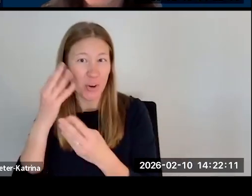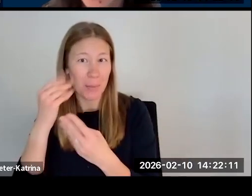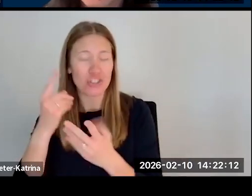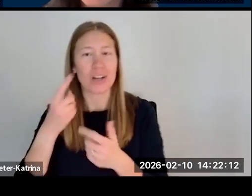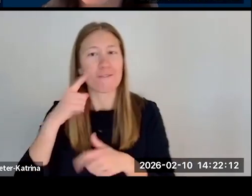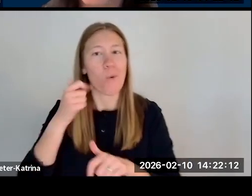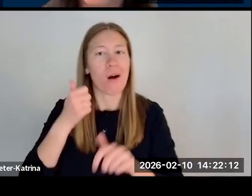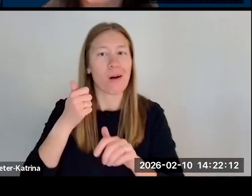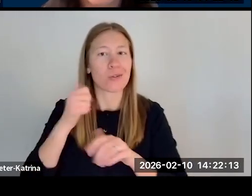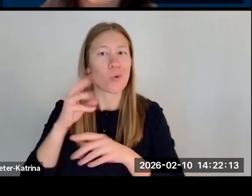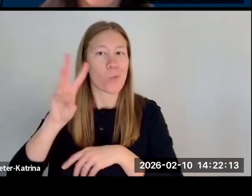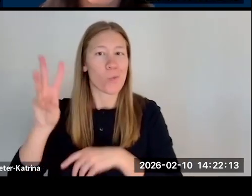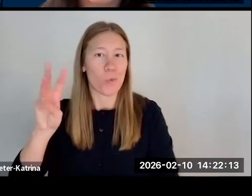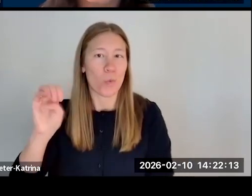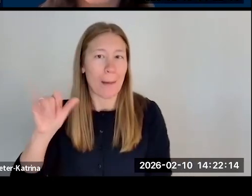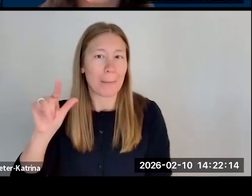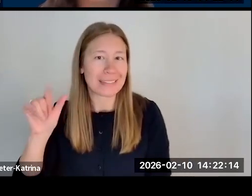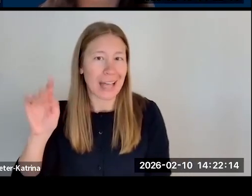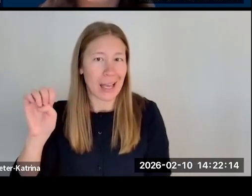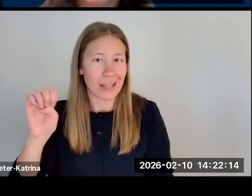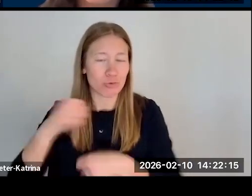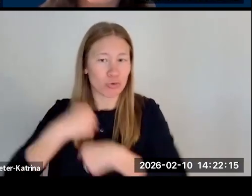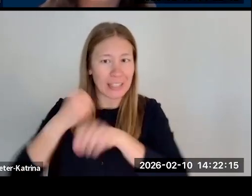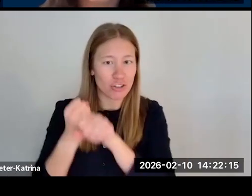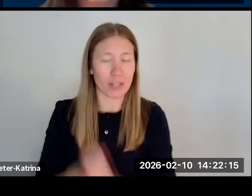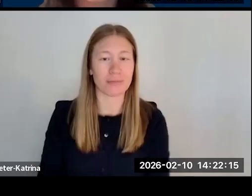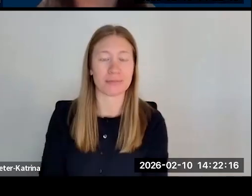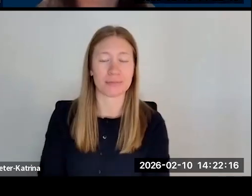Proper heading structure makes a document more accessible